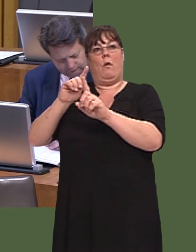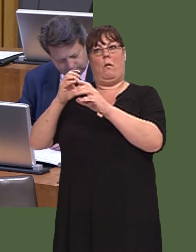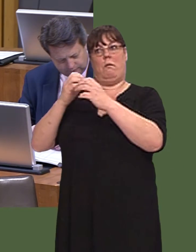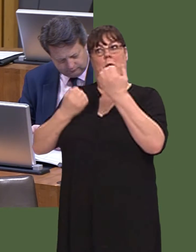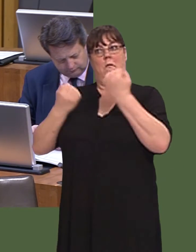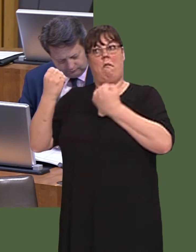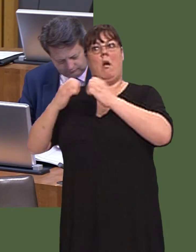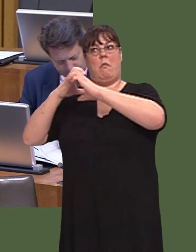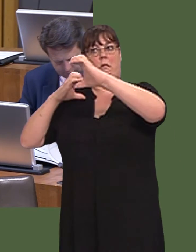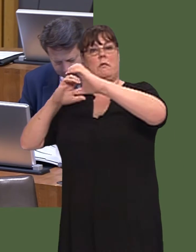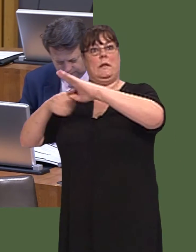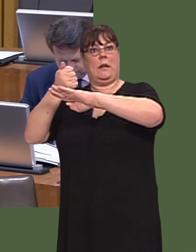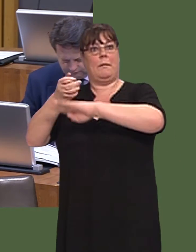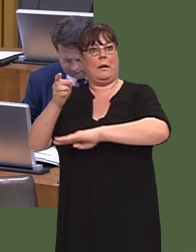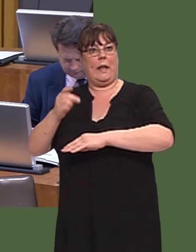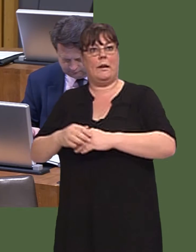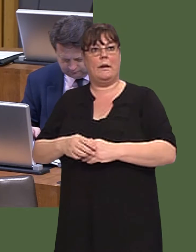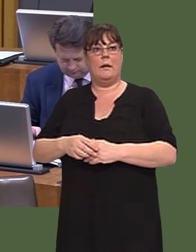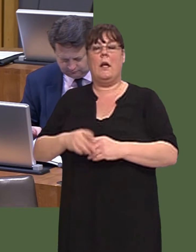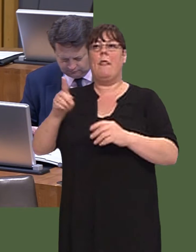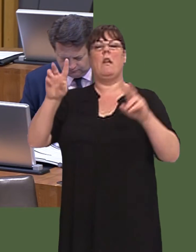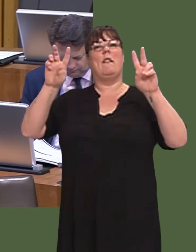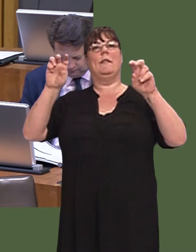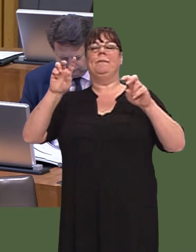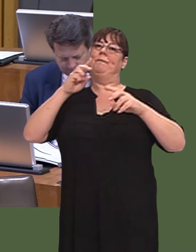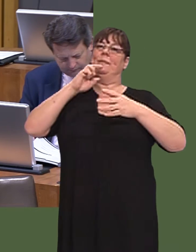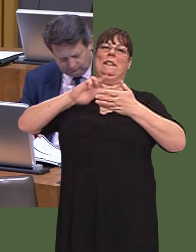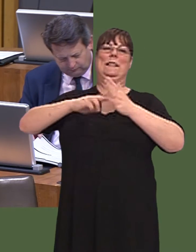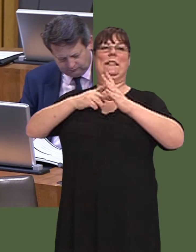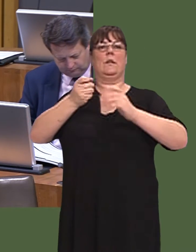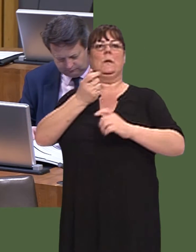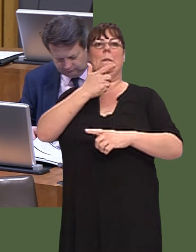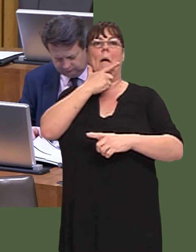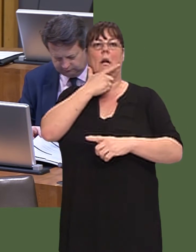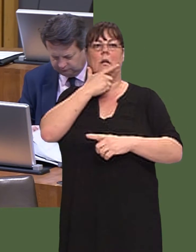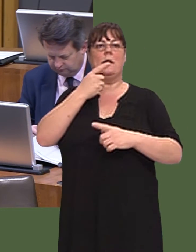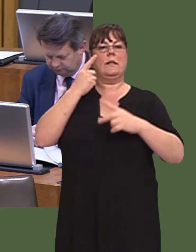I can say, though, that, because of Designed to Smile, the latest dental survey of five-year-olds